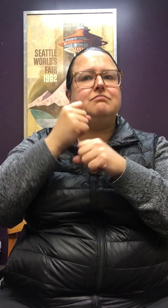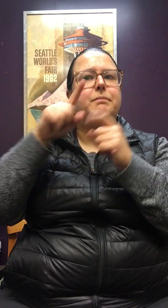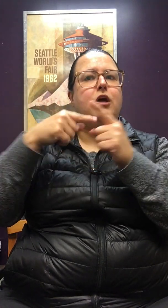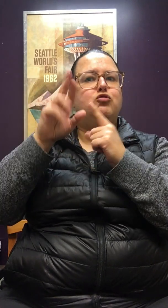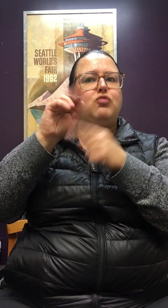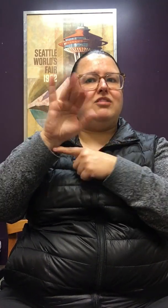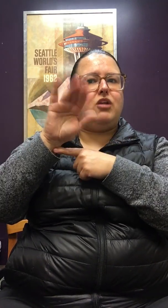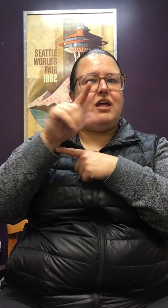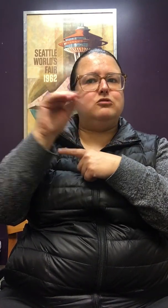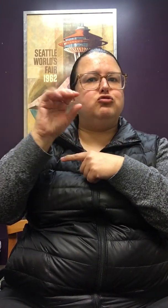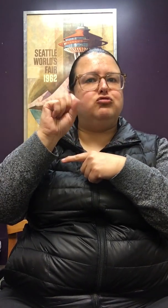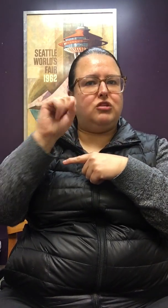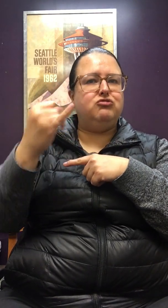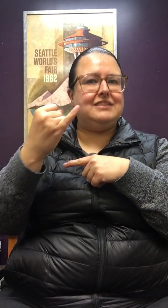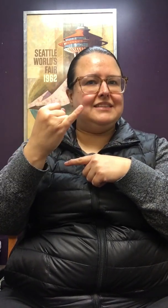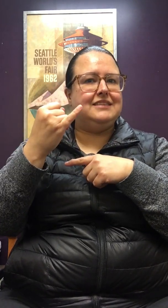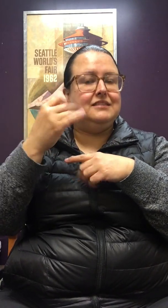working with racial and social justice.